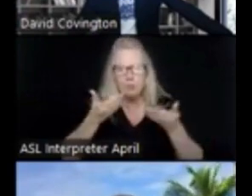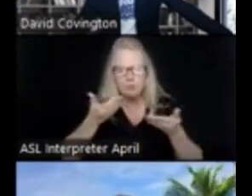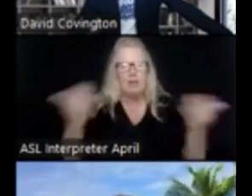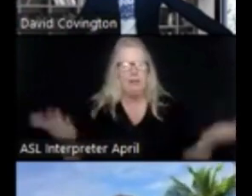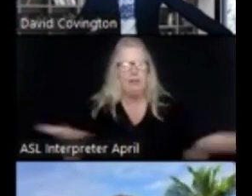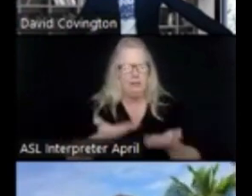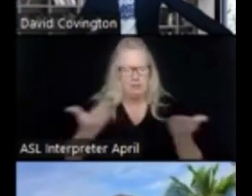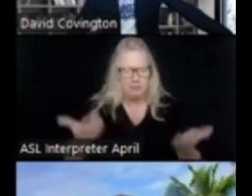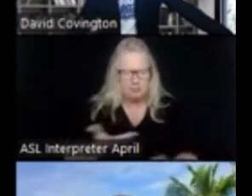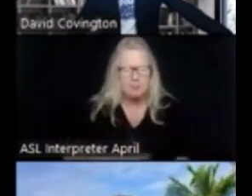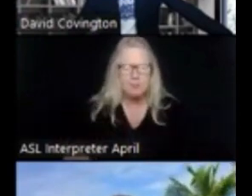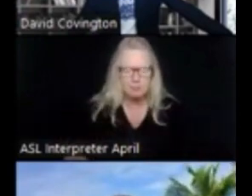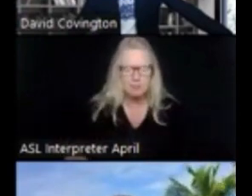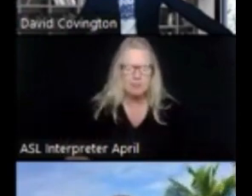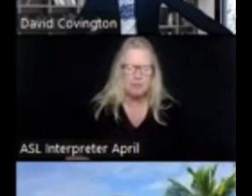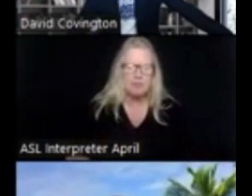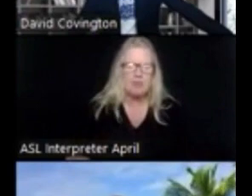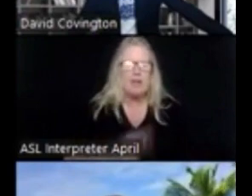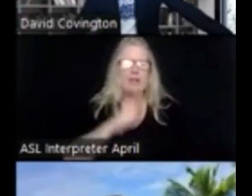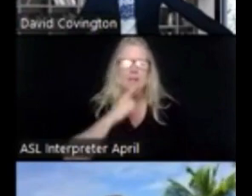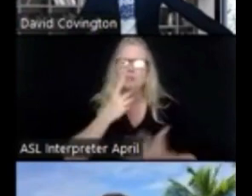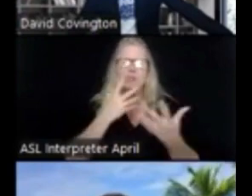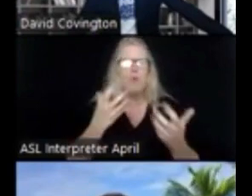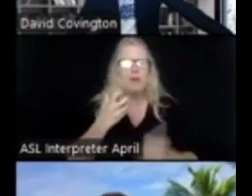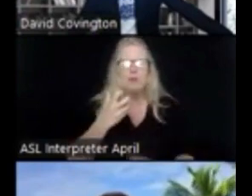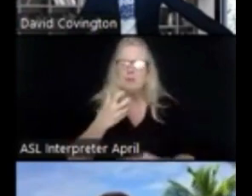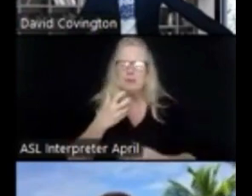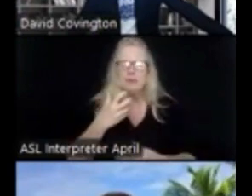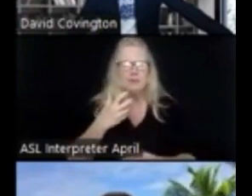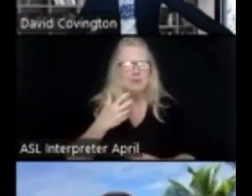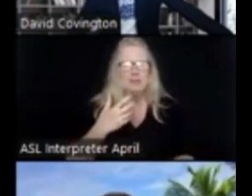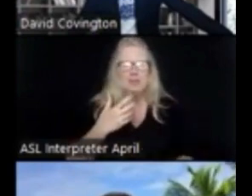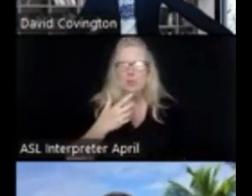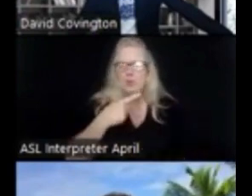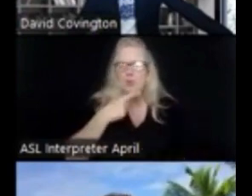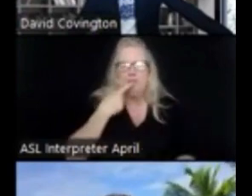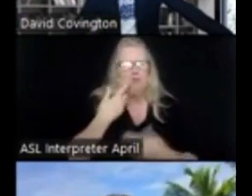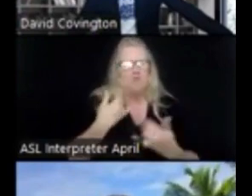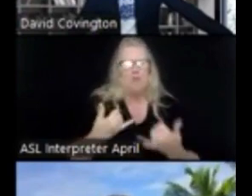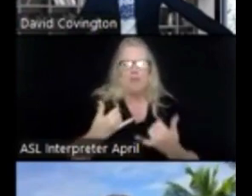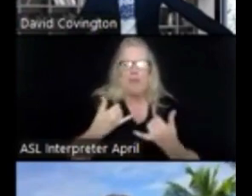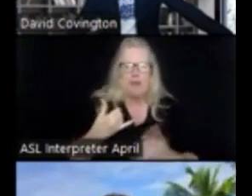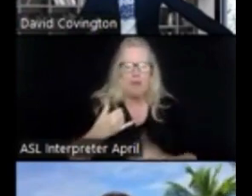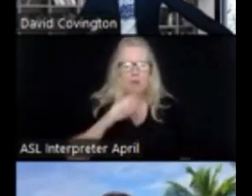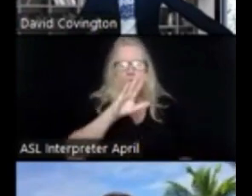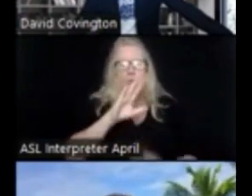WANT TO SAY THAT RIGHT NOW THE MESSAGE THAT YOU ARE GIVING AND HOW